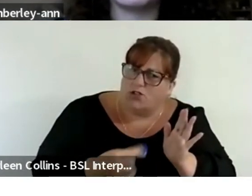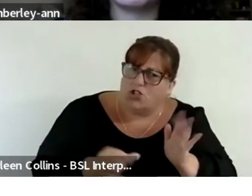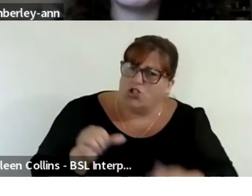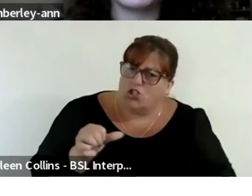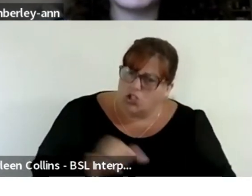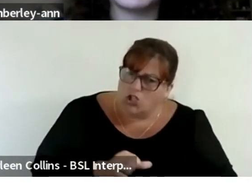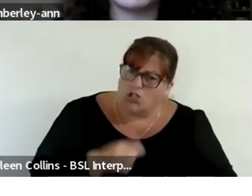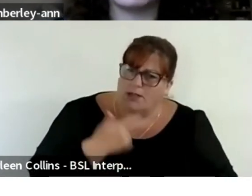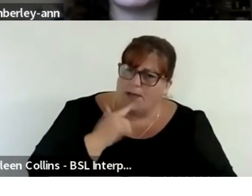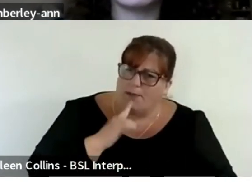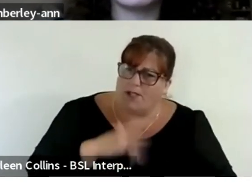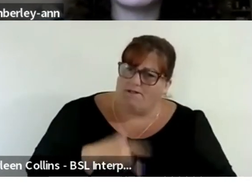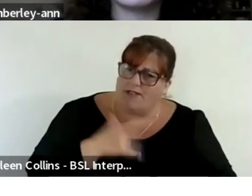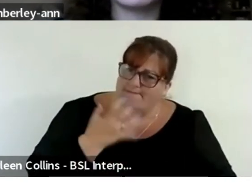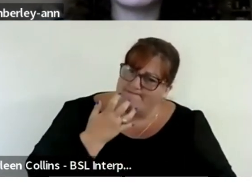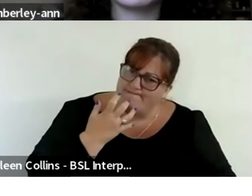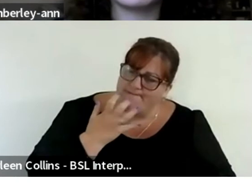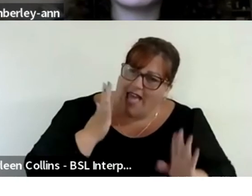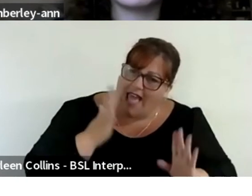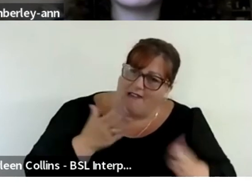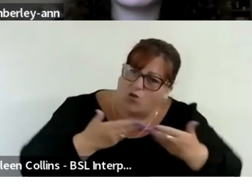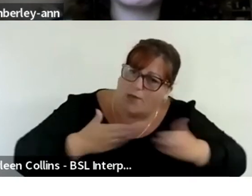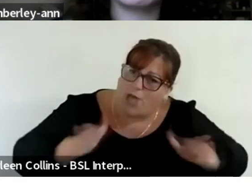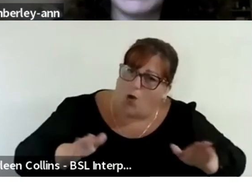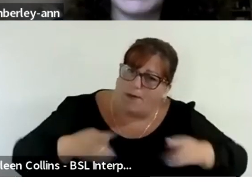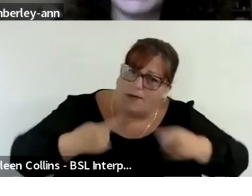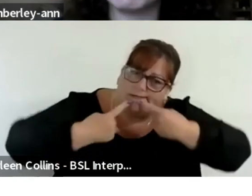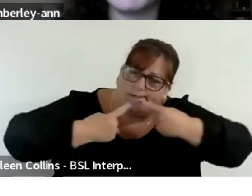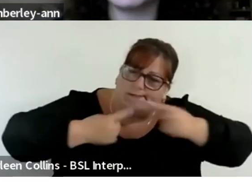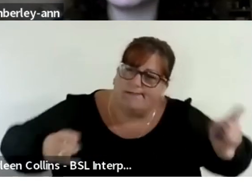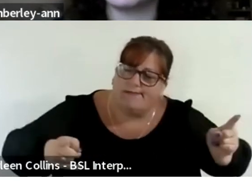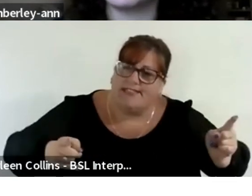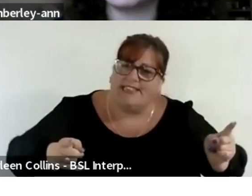We heard lots of interesting reflections on it.